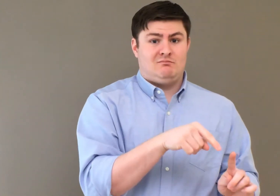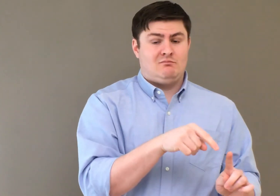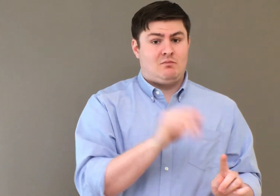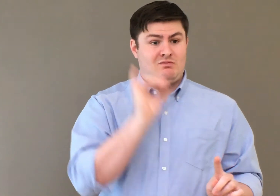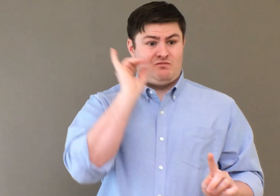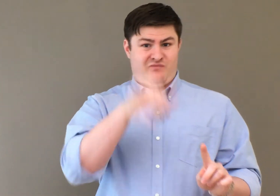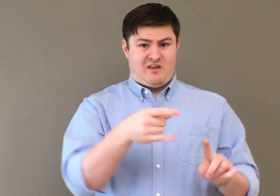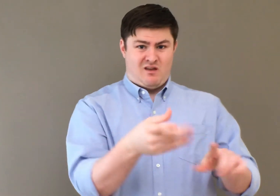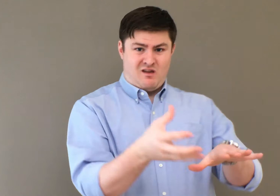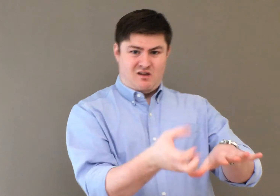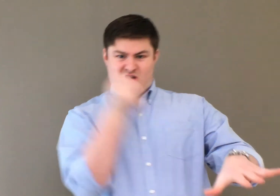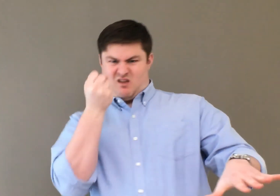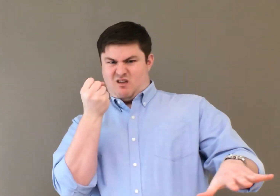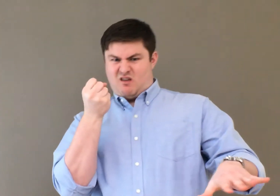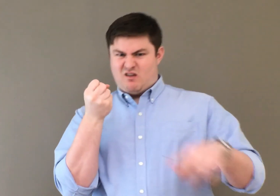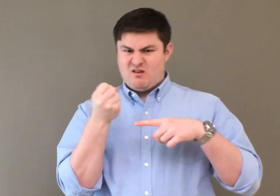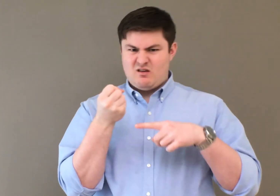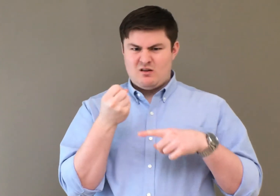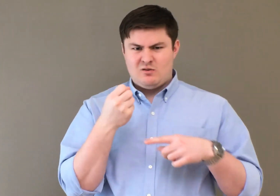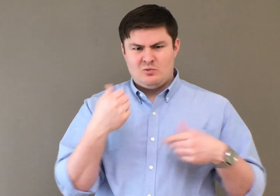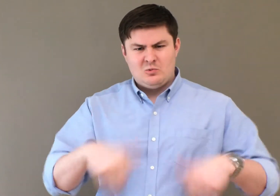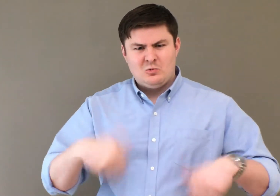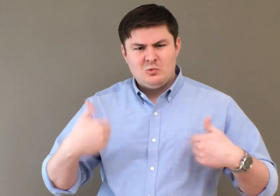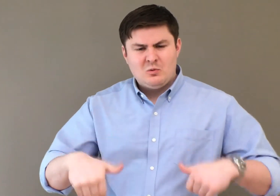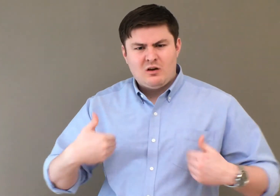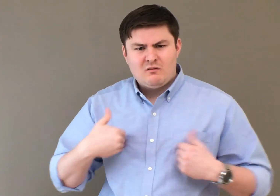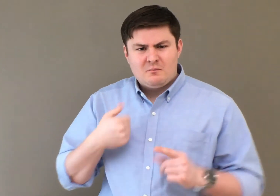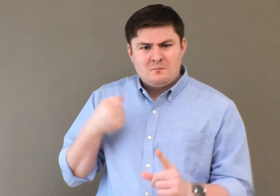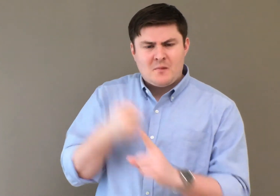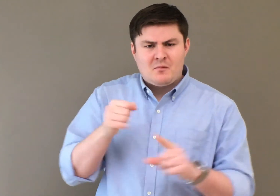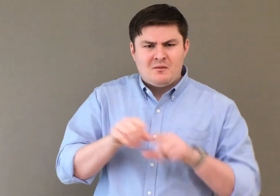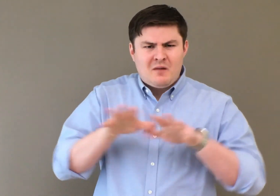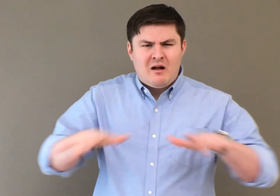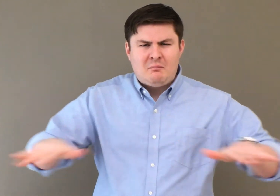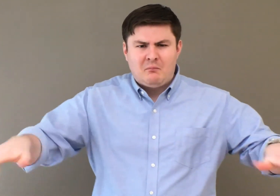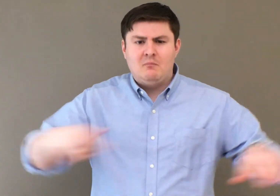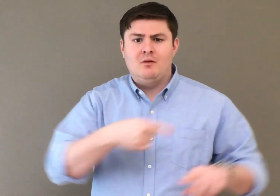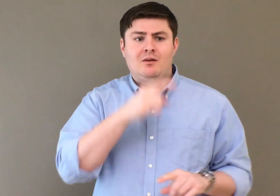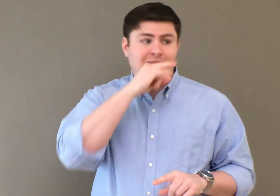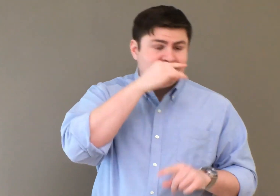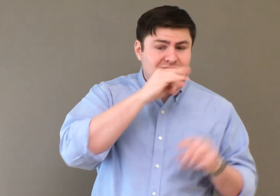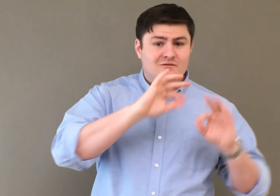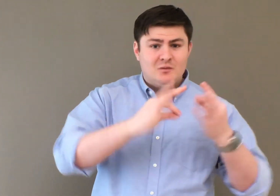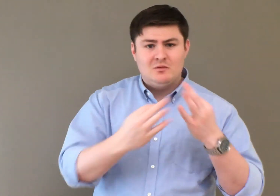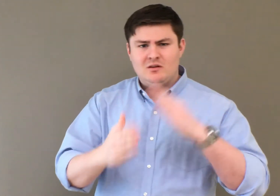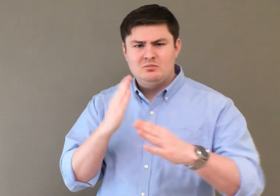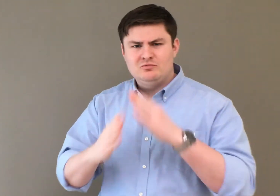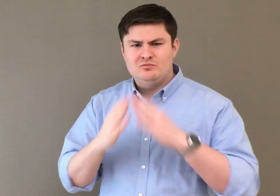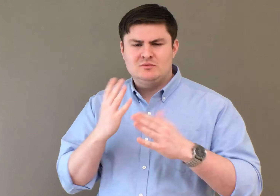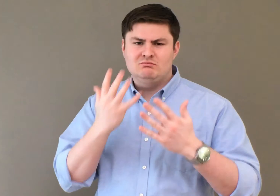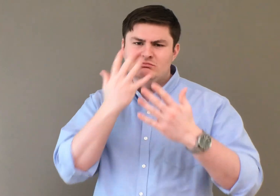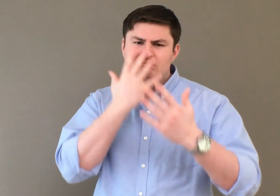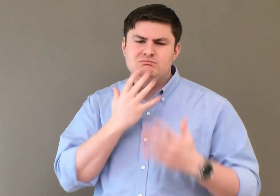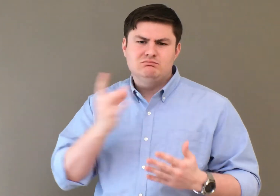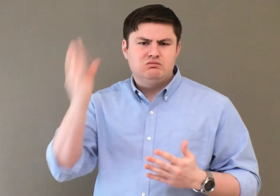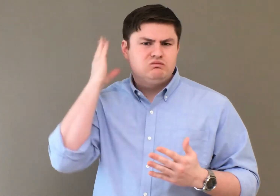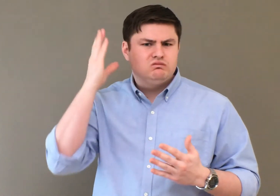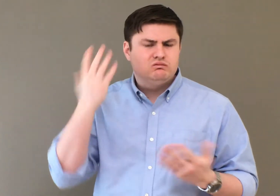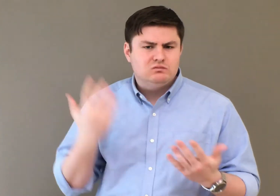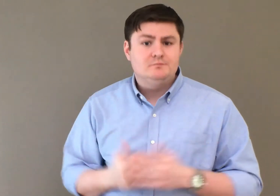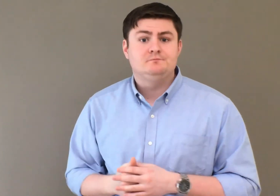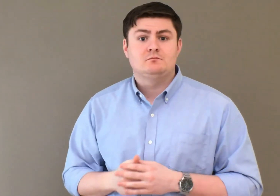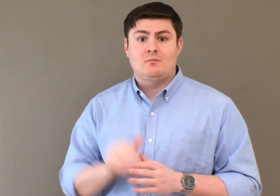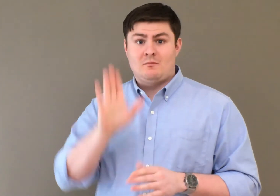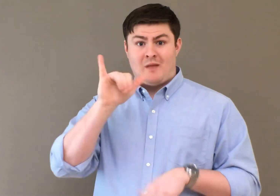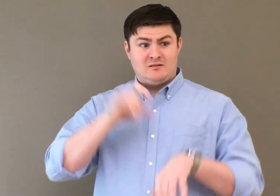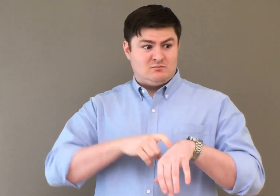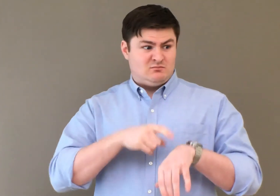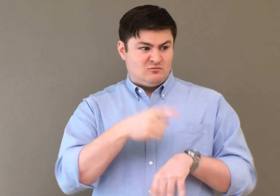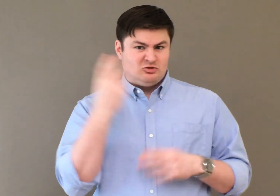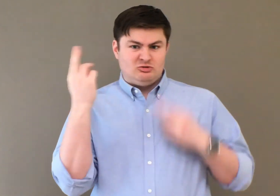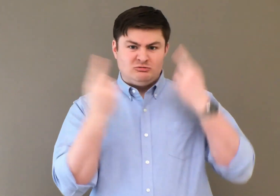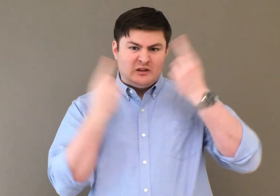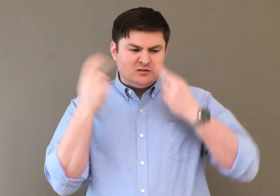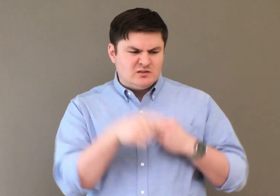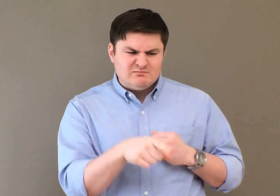is profound, rippling out from the child to their family and community.